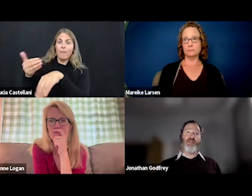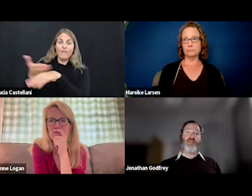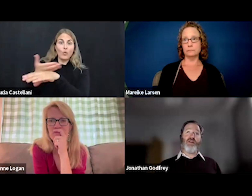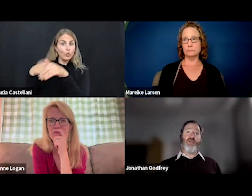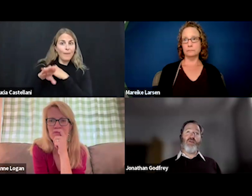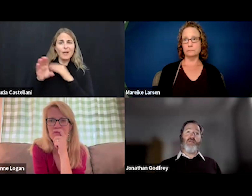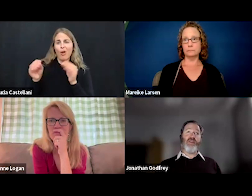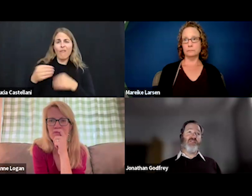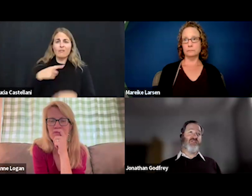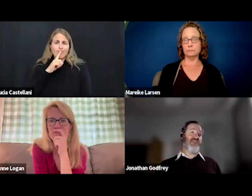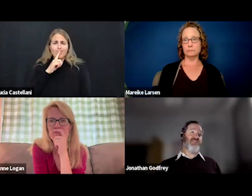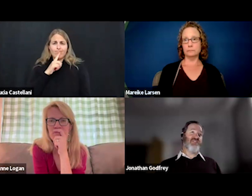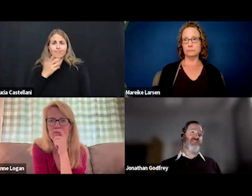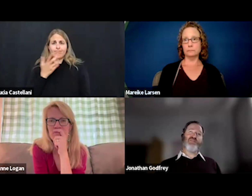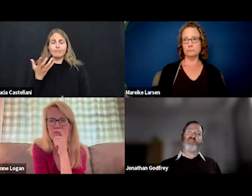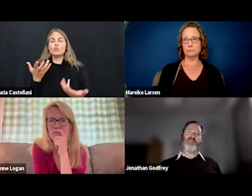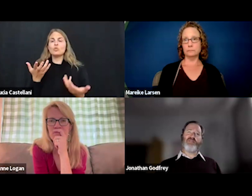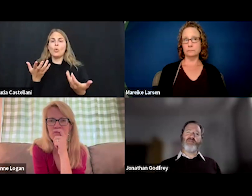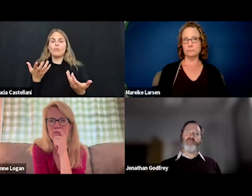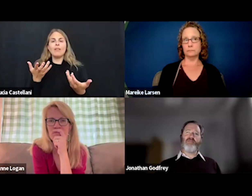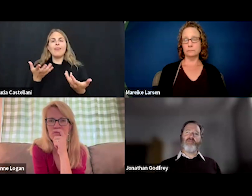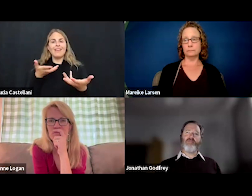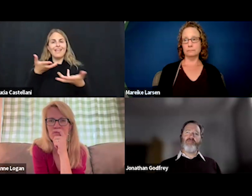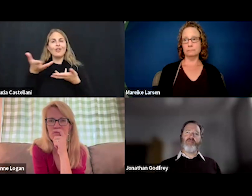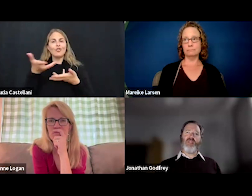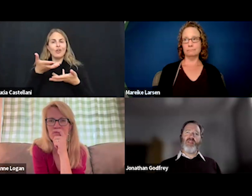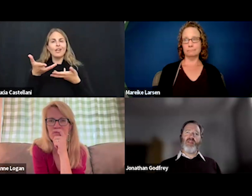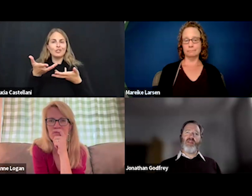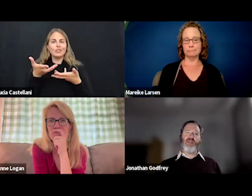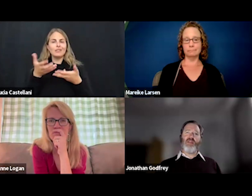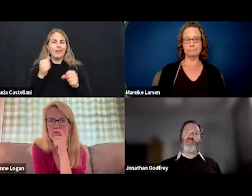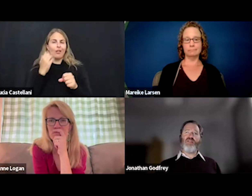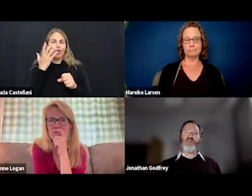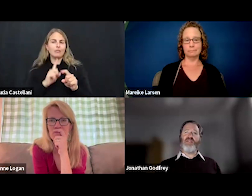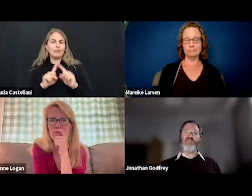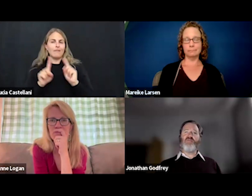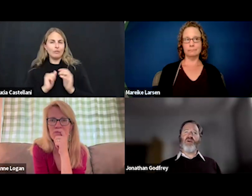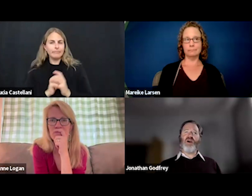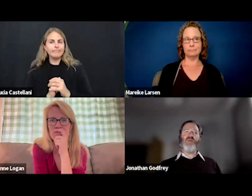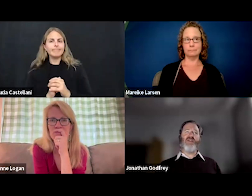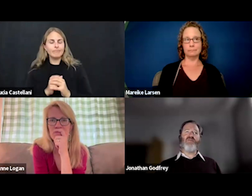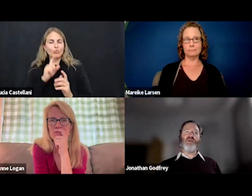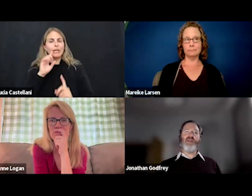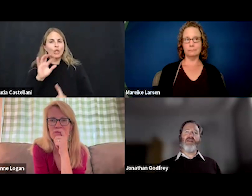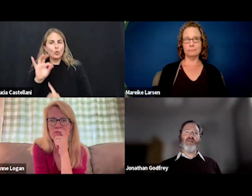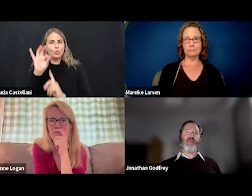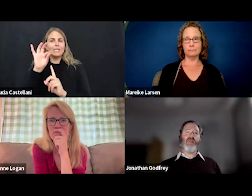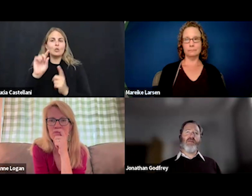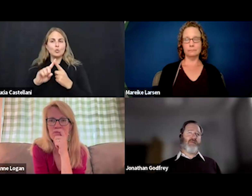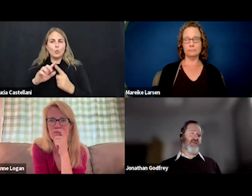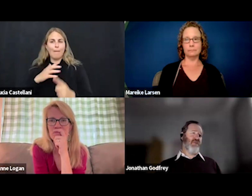So the interaction is different. It's unique to my way of working.